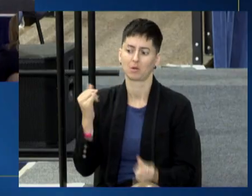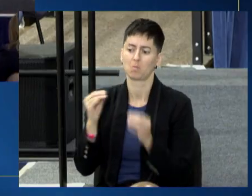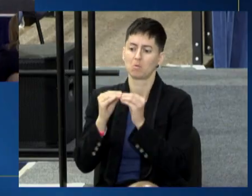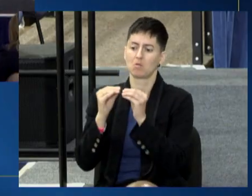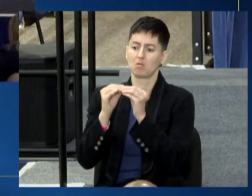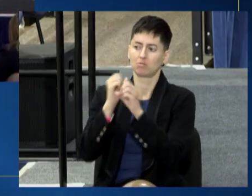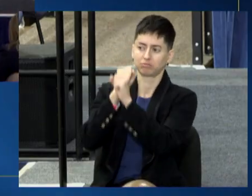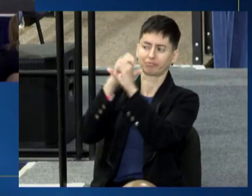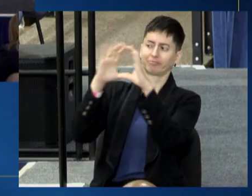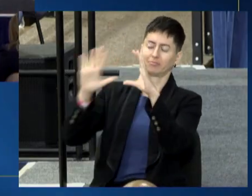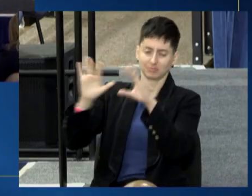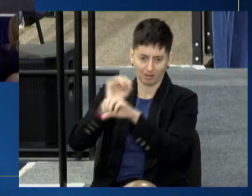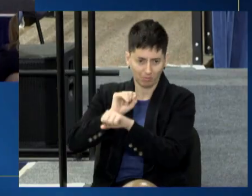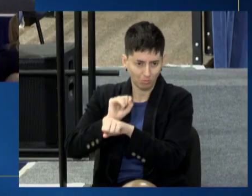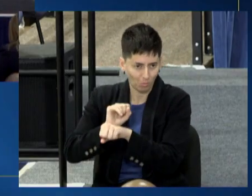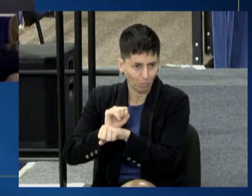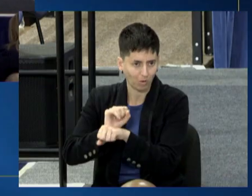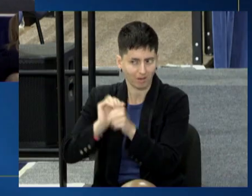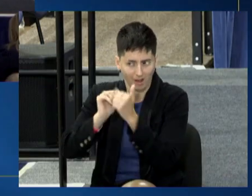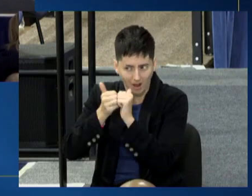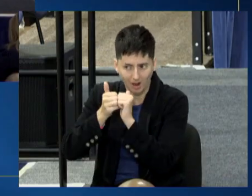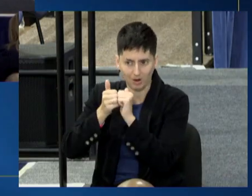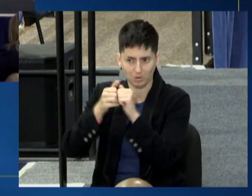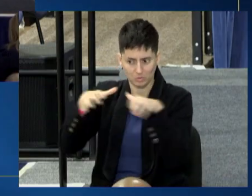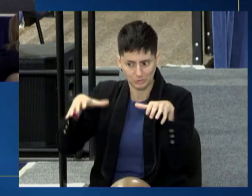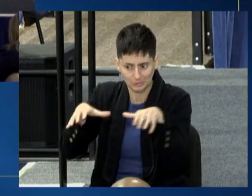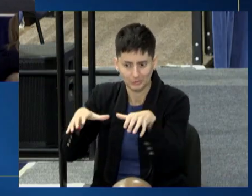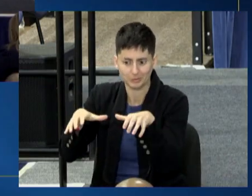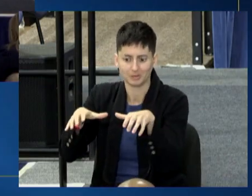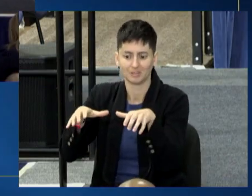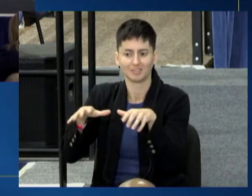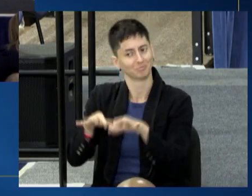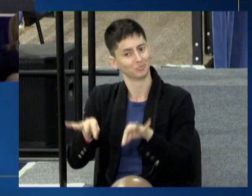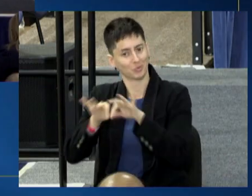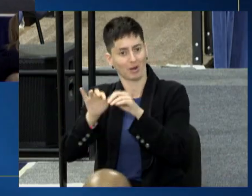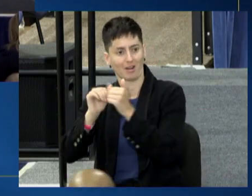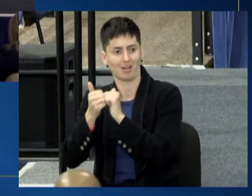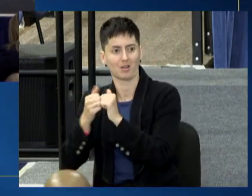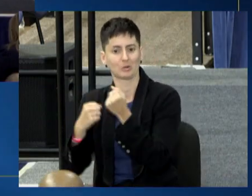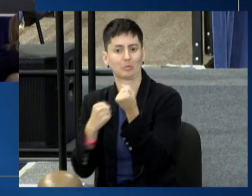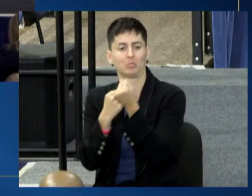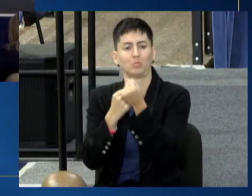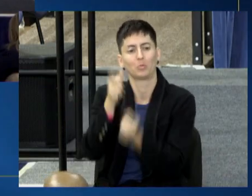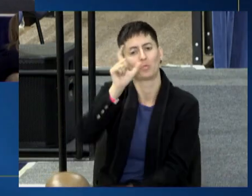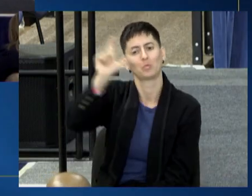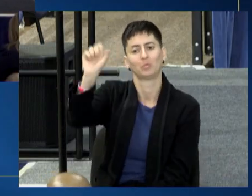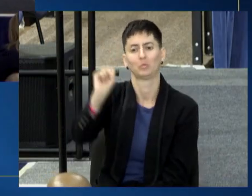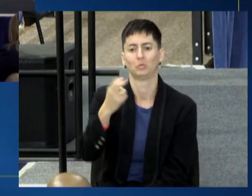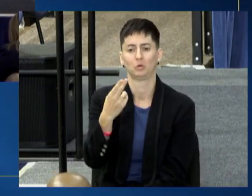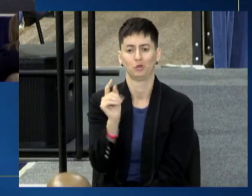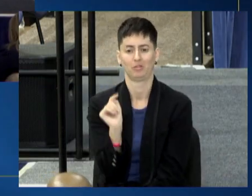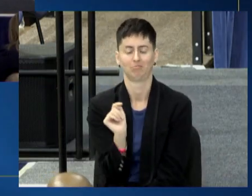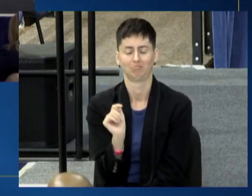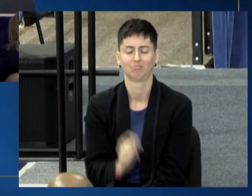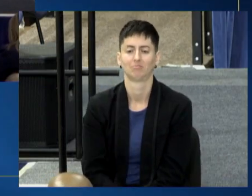how they're doing it. And more importantly, how they're doing it to support the Moonshot. The next agency that we're going to have present is actually, it's going to be a recorded video,